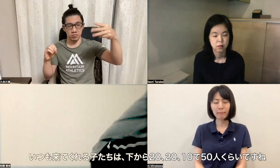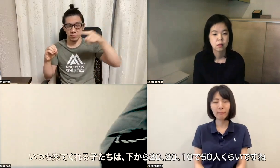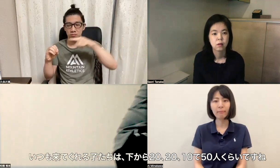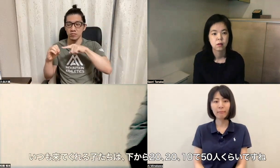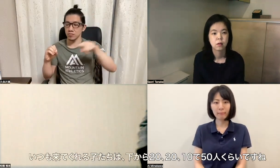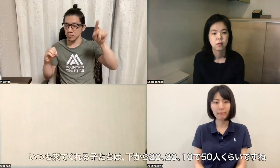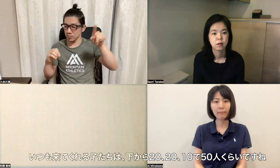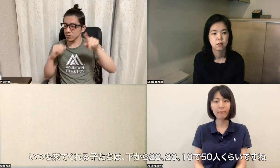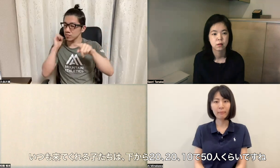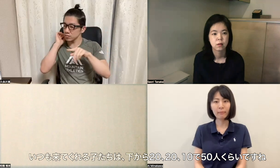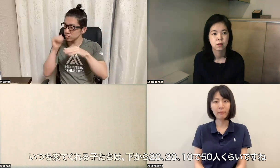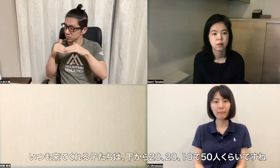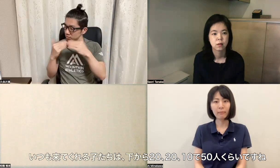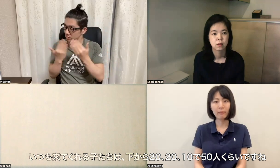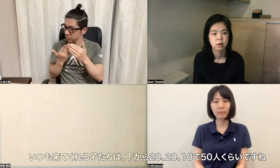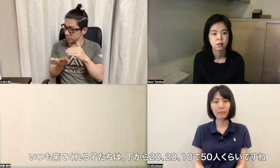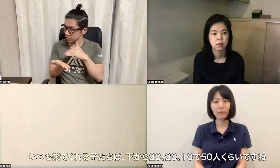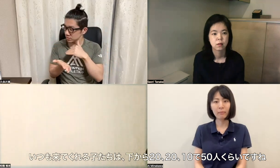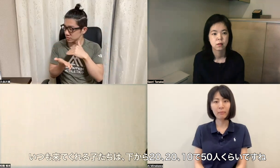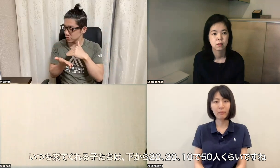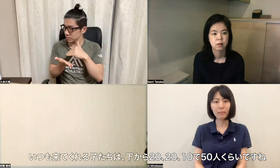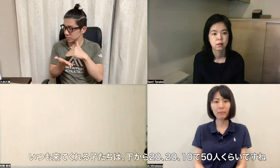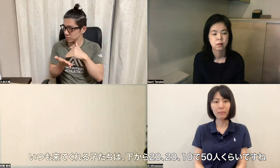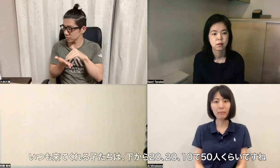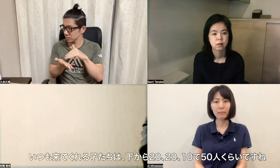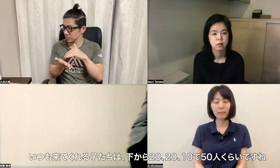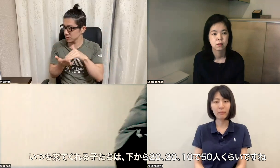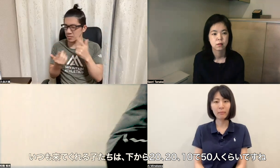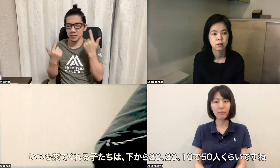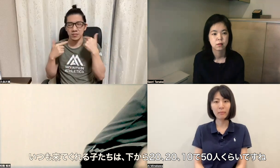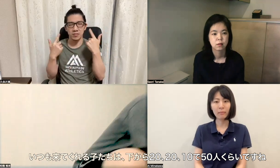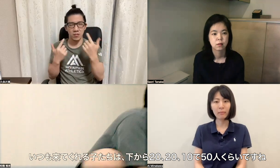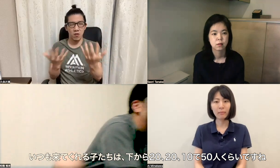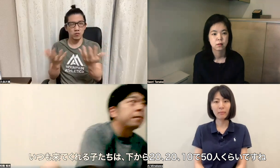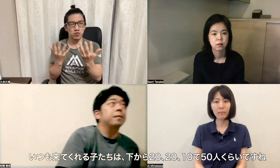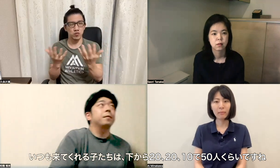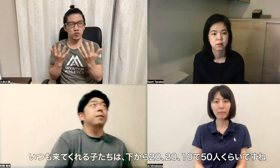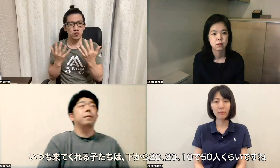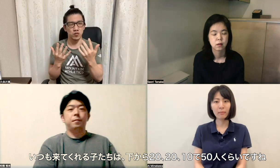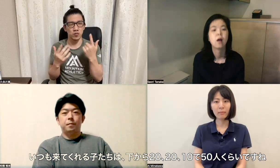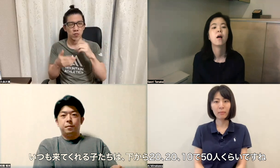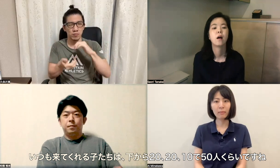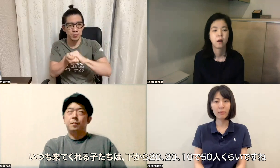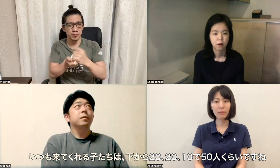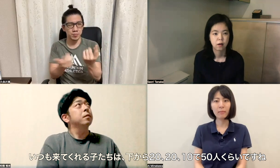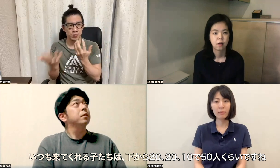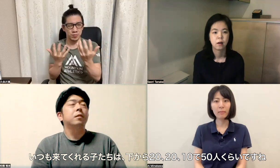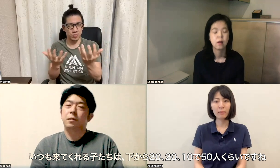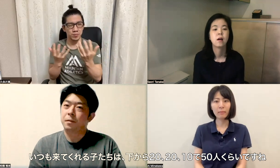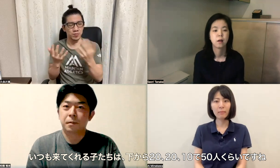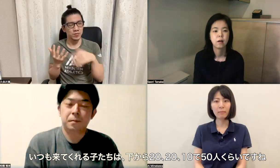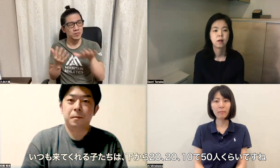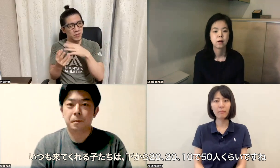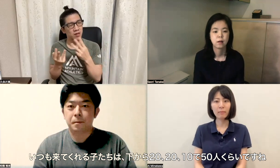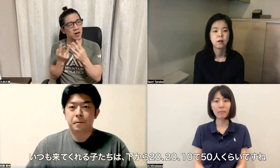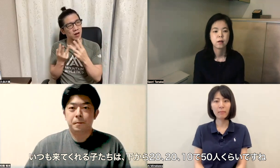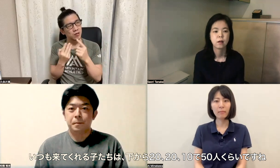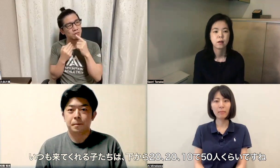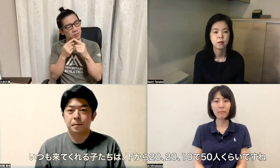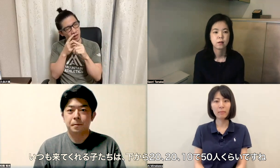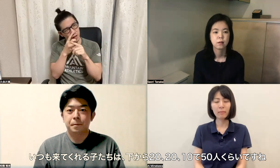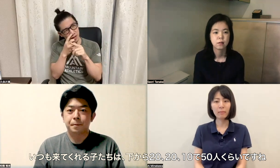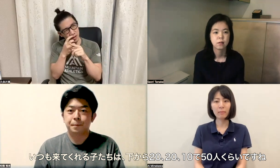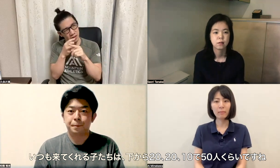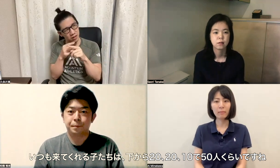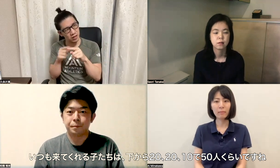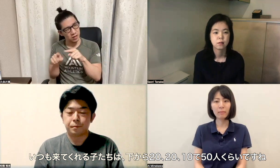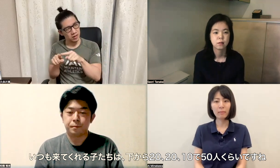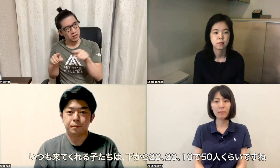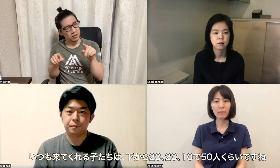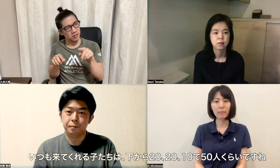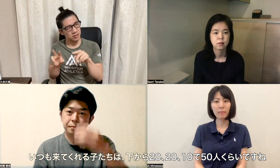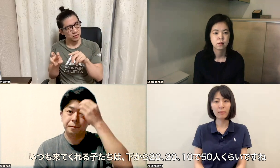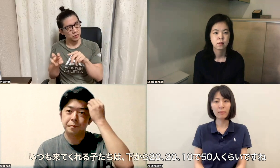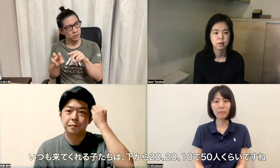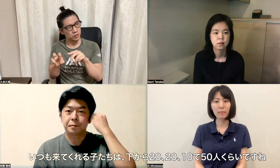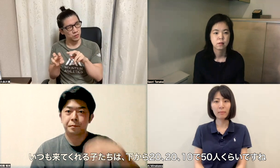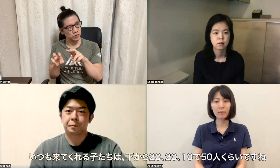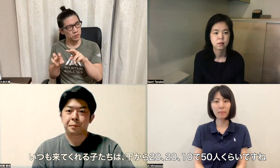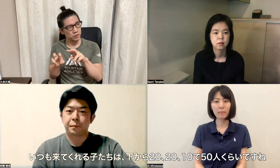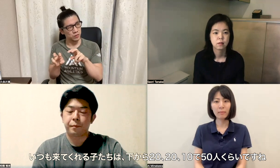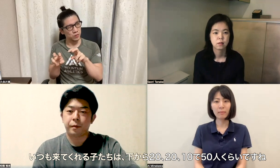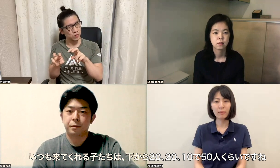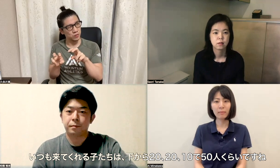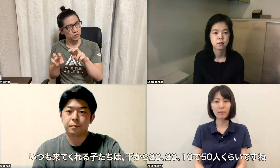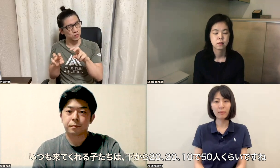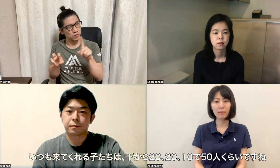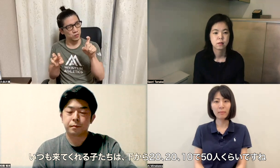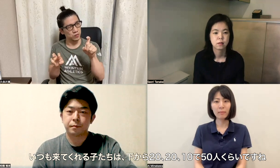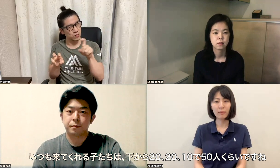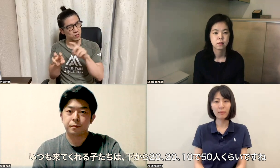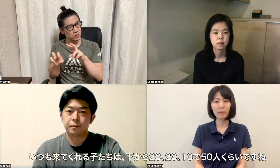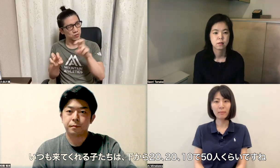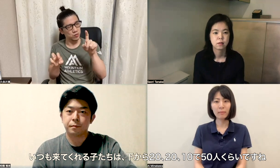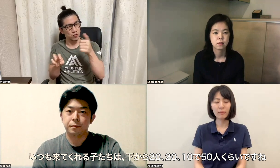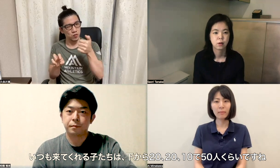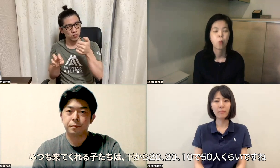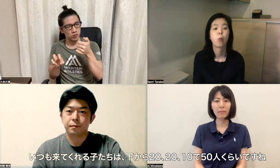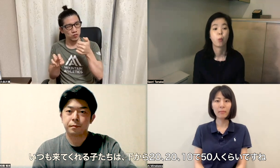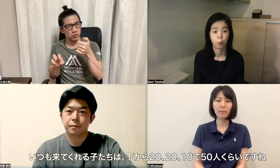Starting from the youngest: 20, 20, and 10, so 50 kids.